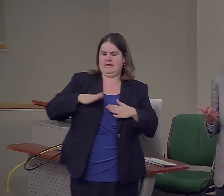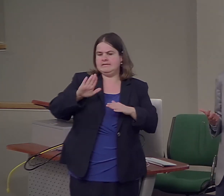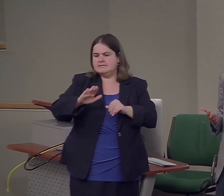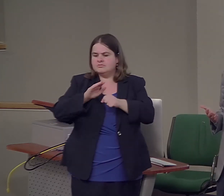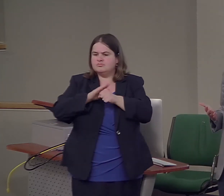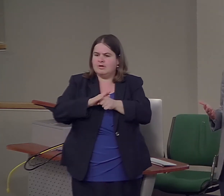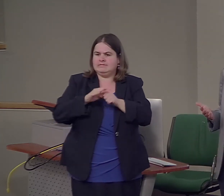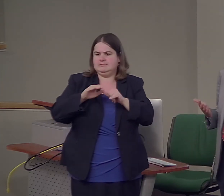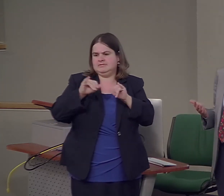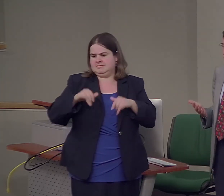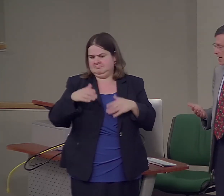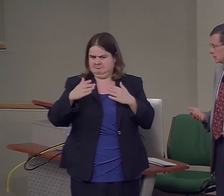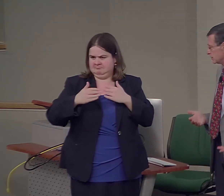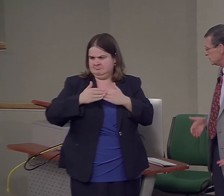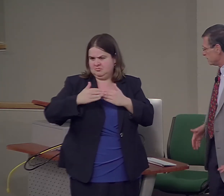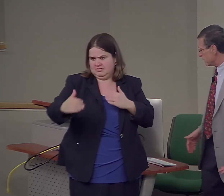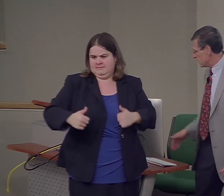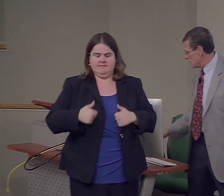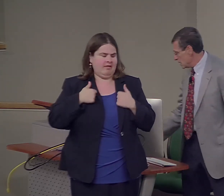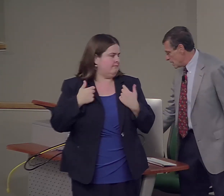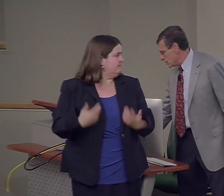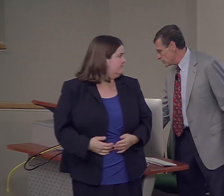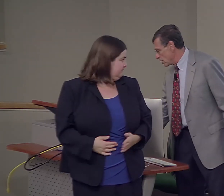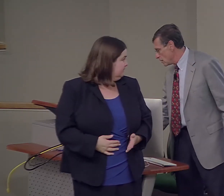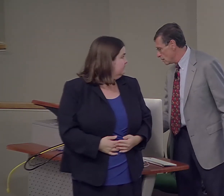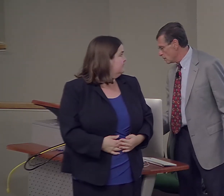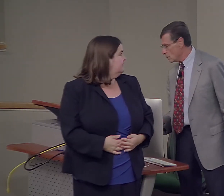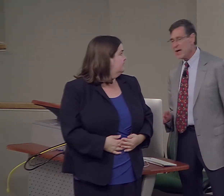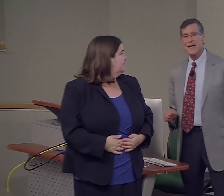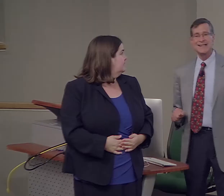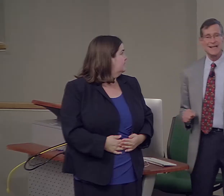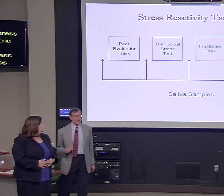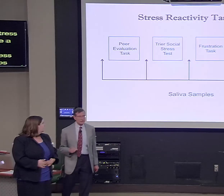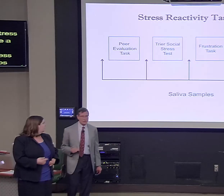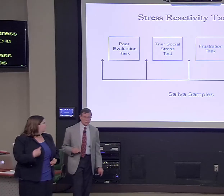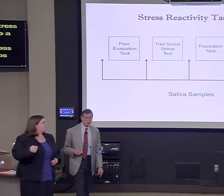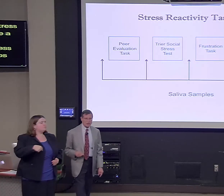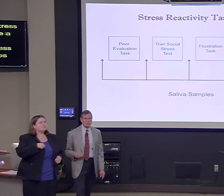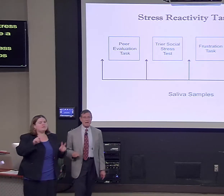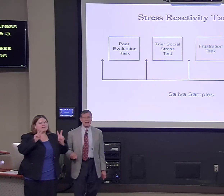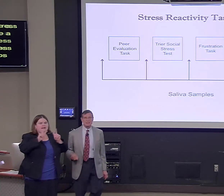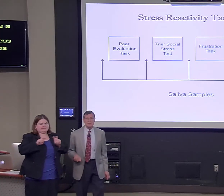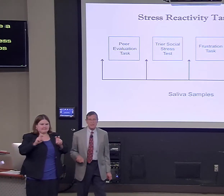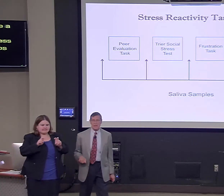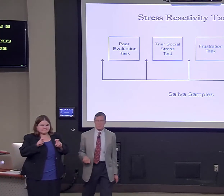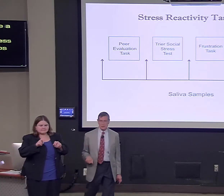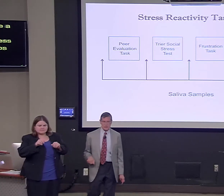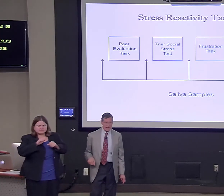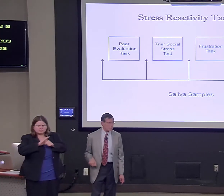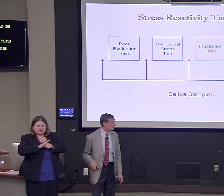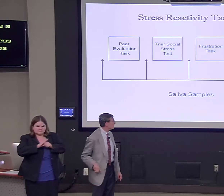it develops over childhood. So we assessed stress reactivity in our sample.